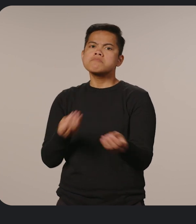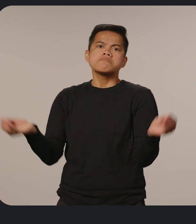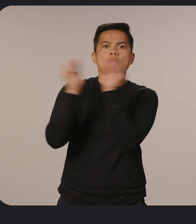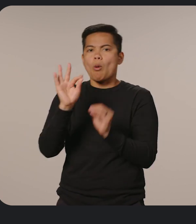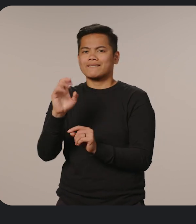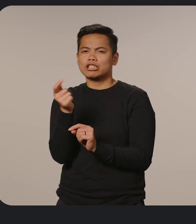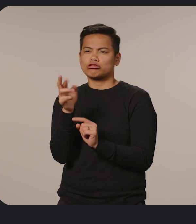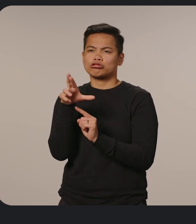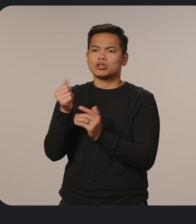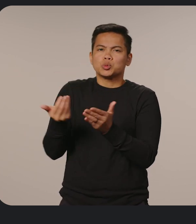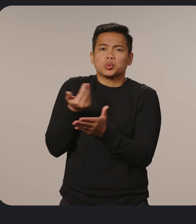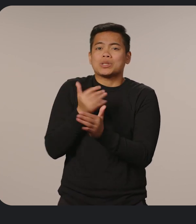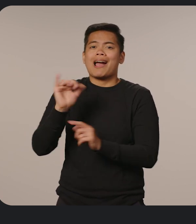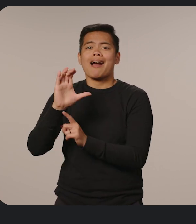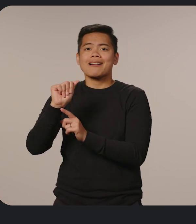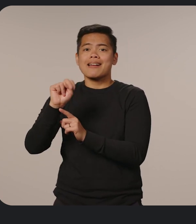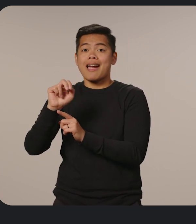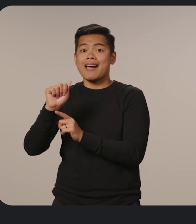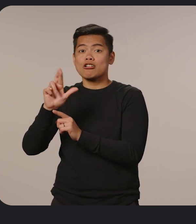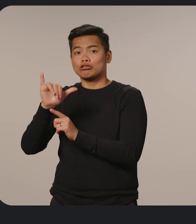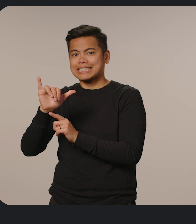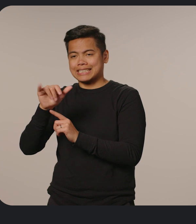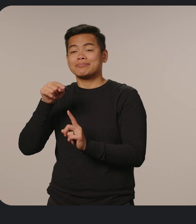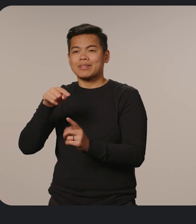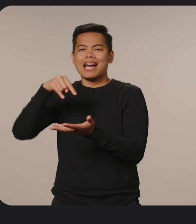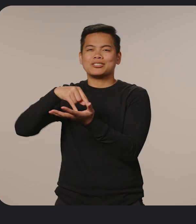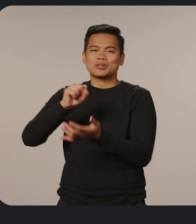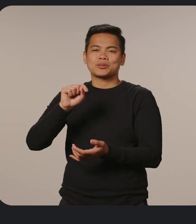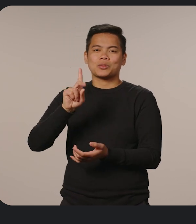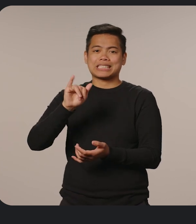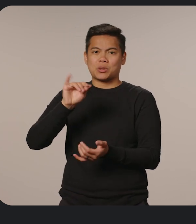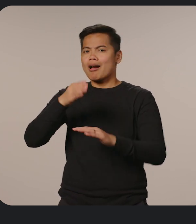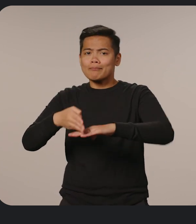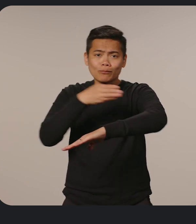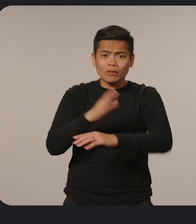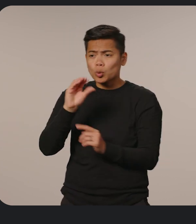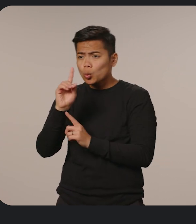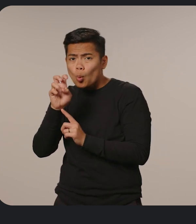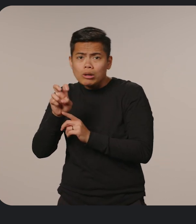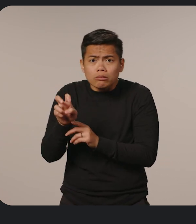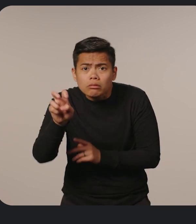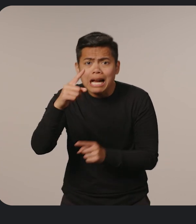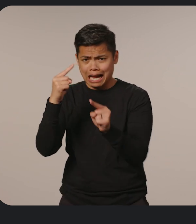features in the latest Canary version of Android Studio like improved code